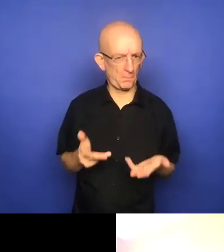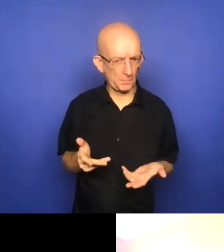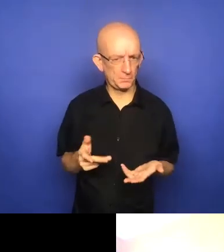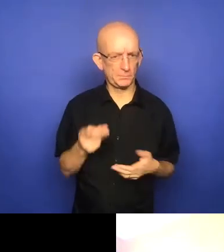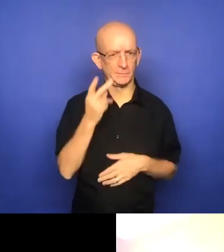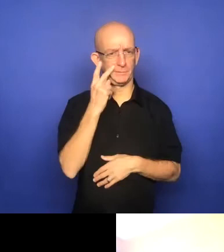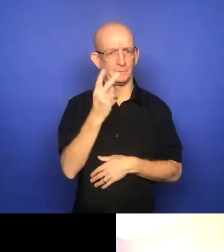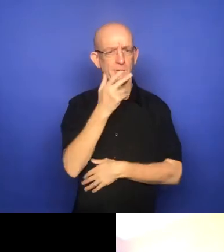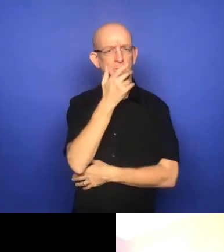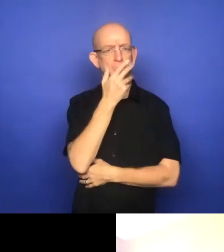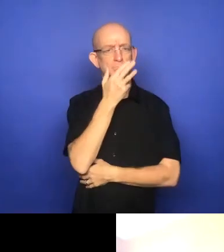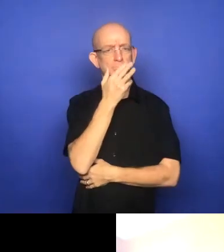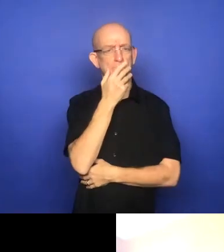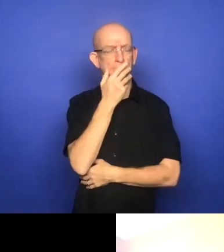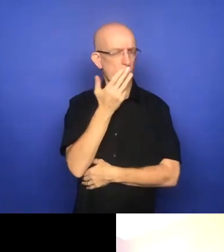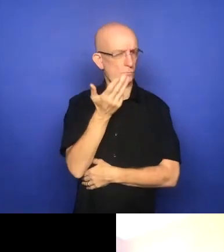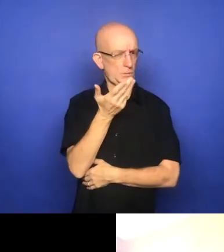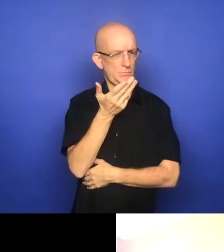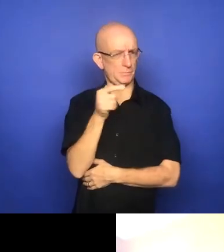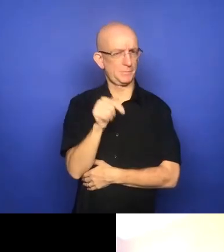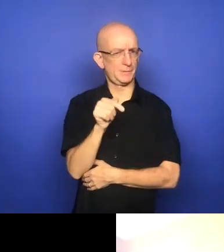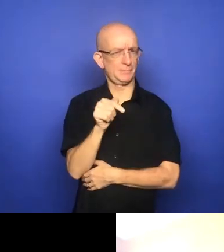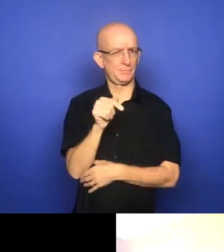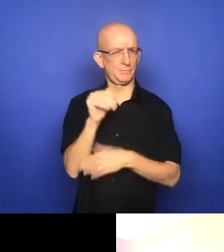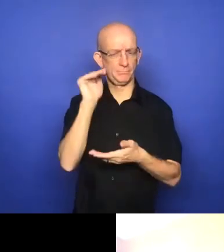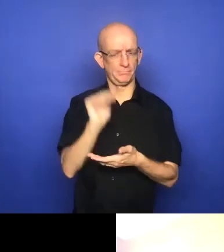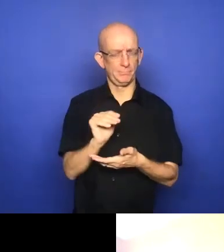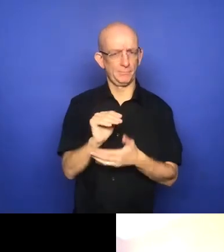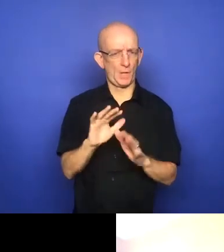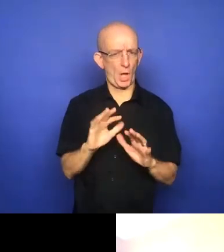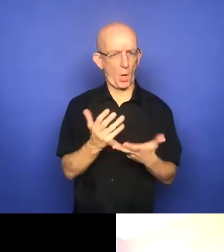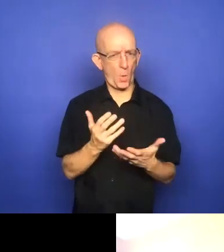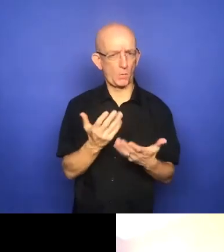brought a lot of contention. The issue has become very, very